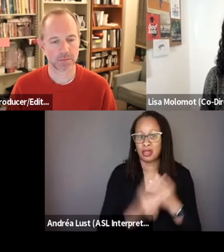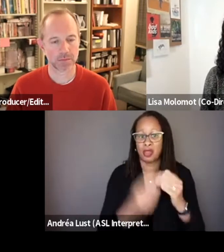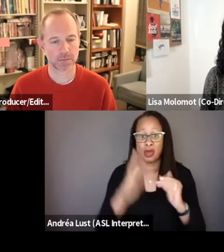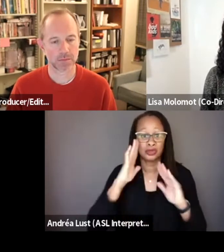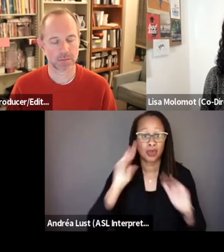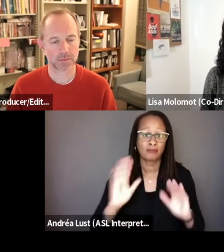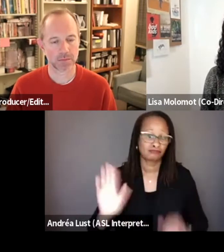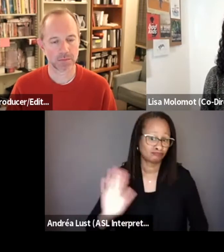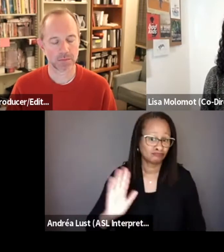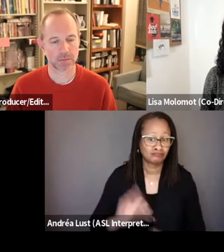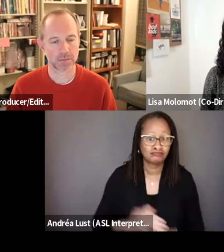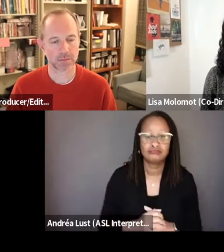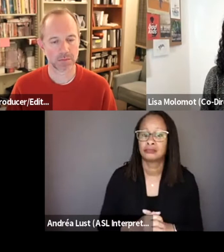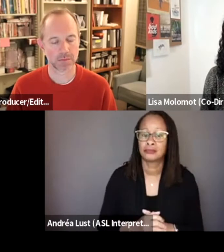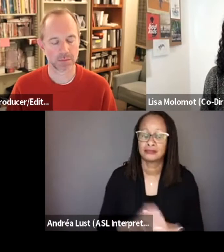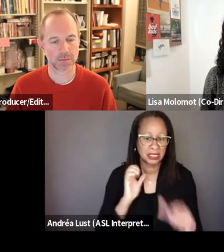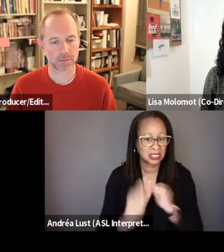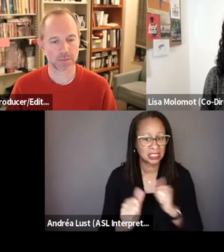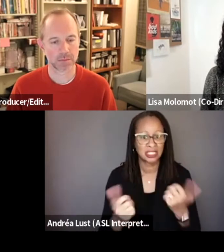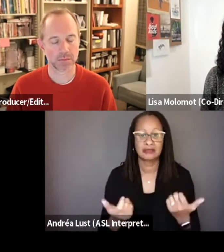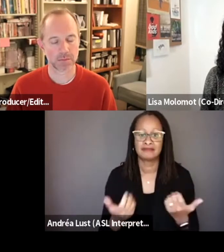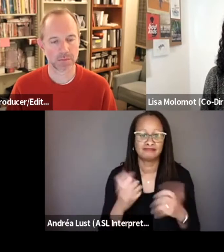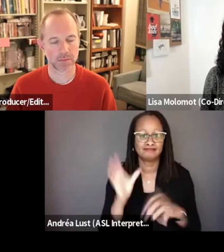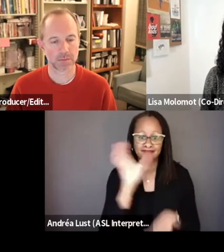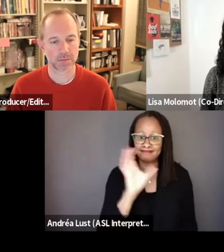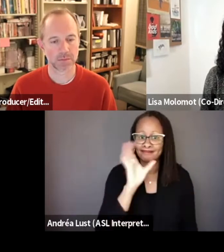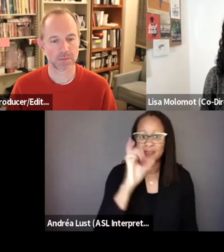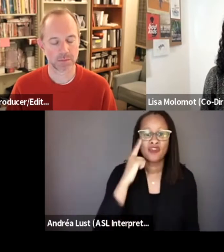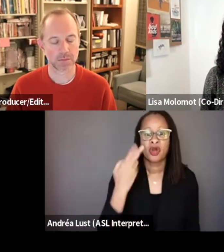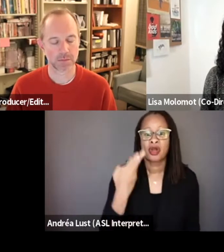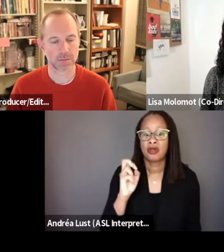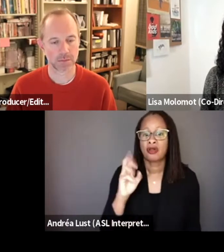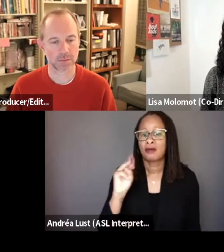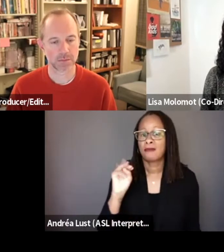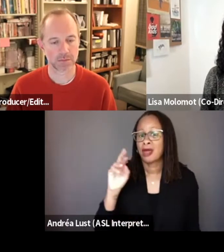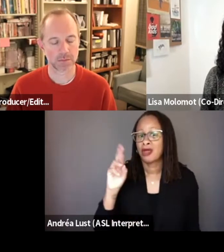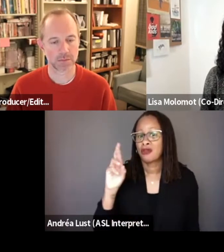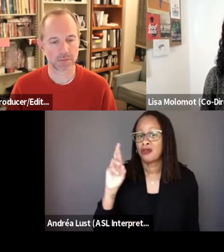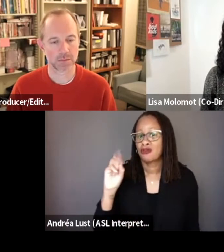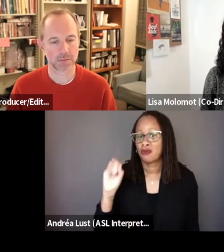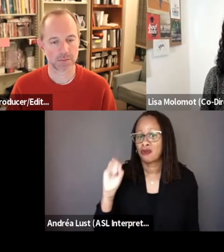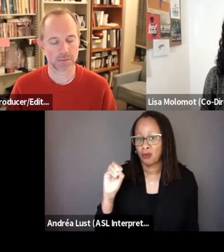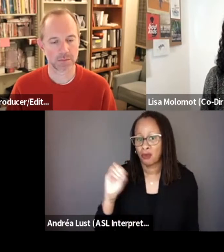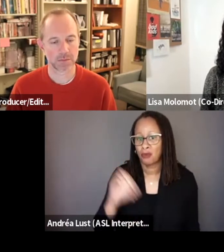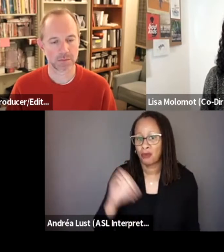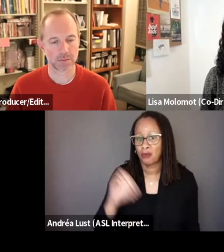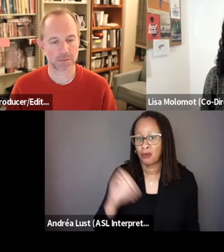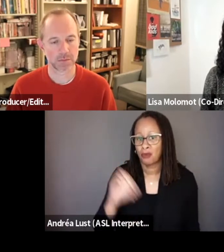We were still in the look for Homero and I mean,